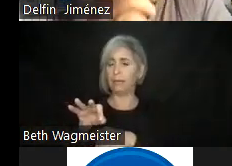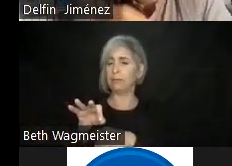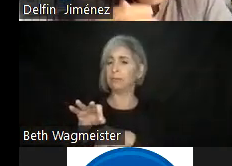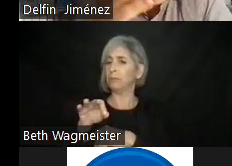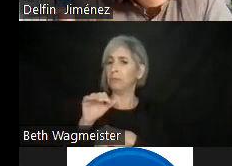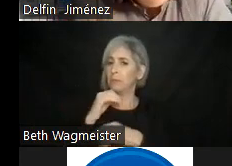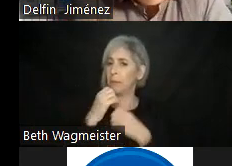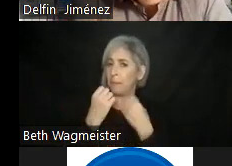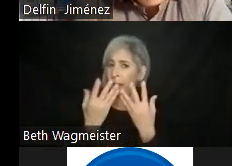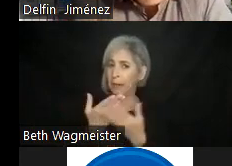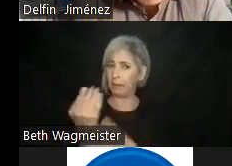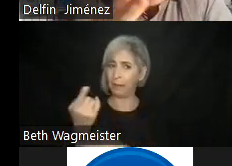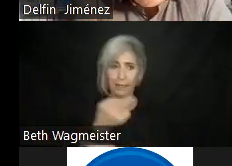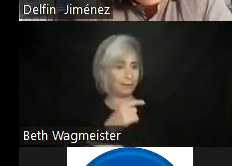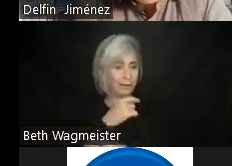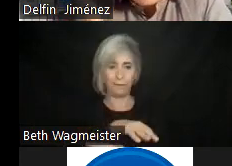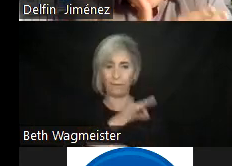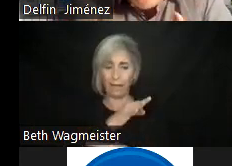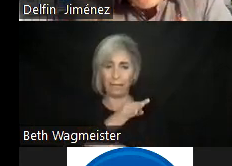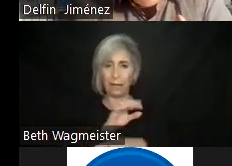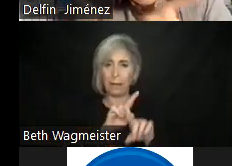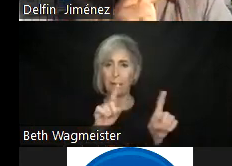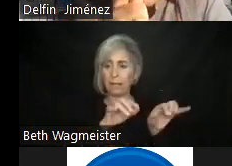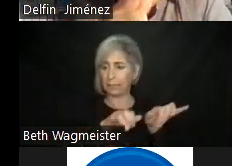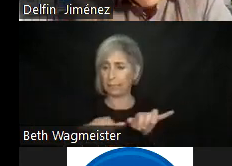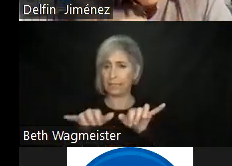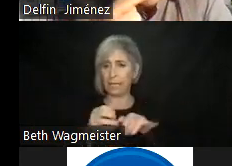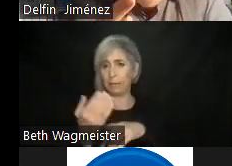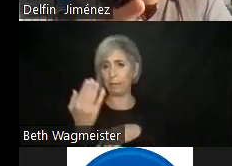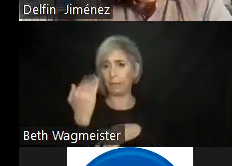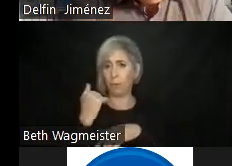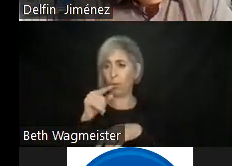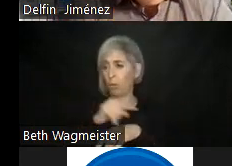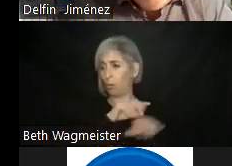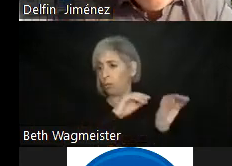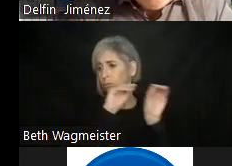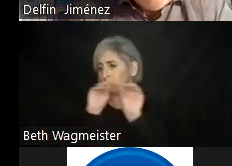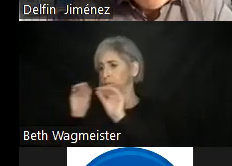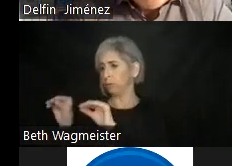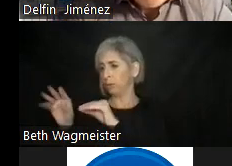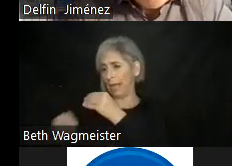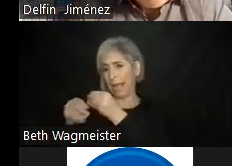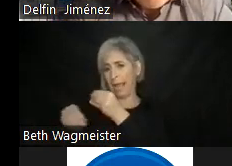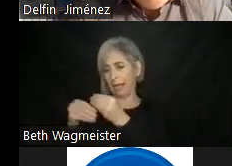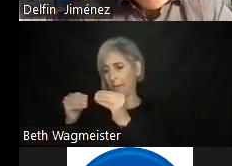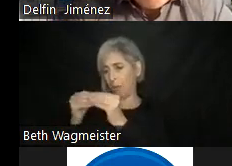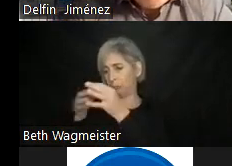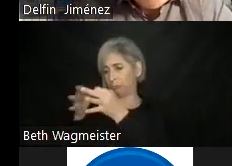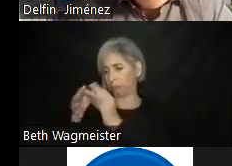Many of them is the same that the previous one. But there are also some new things.